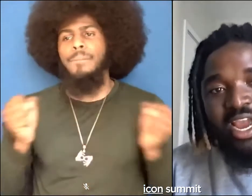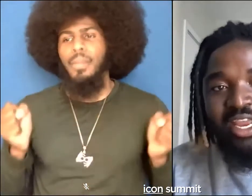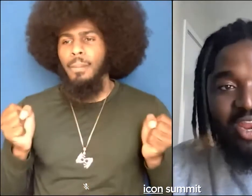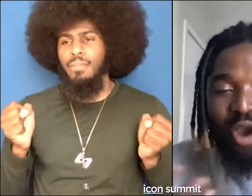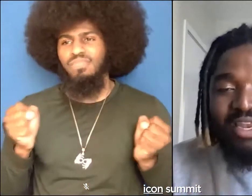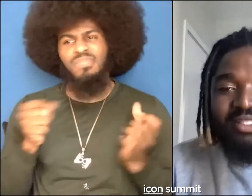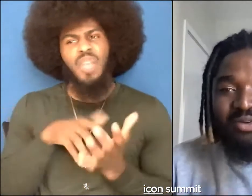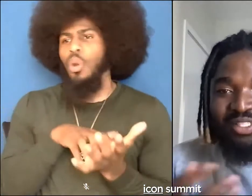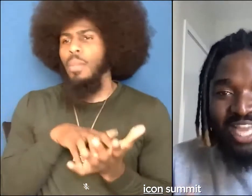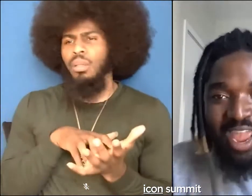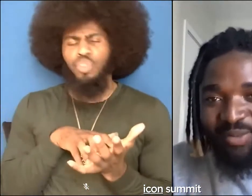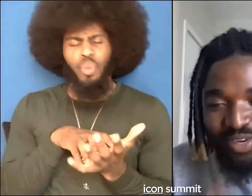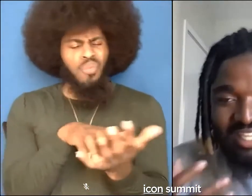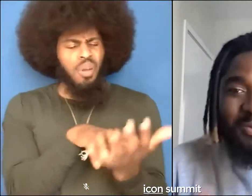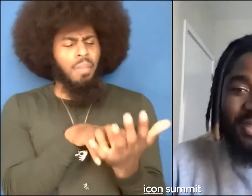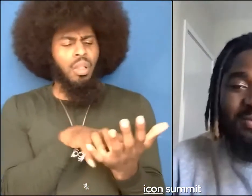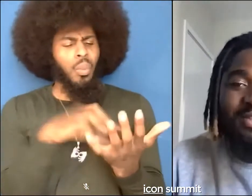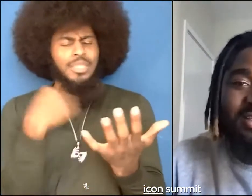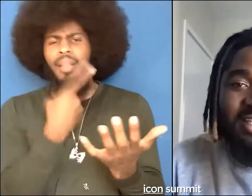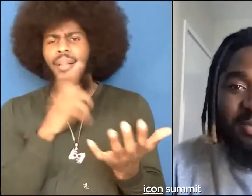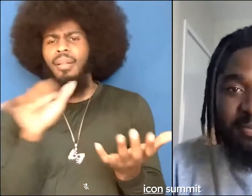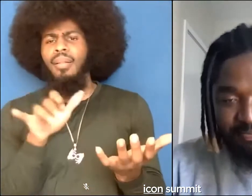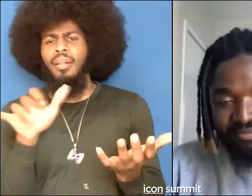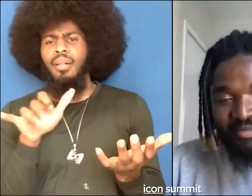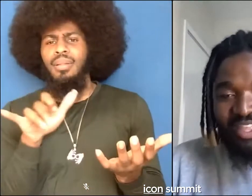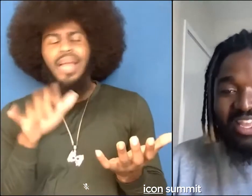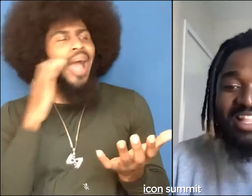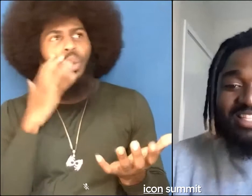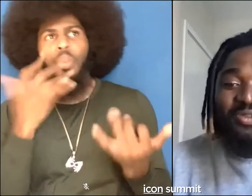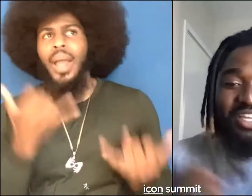I know I'm limited with time to really express some of these things but there's an opportunity